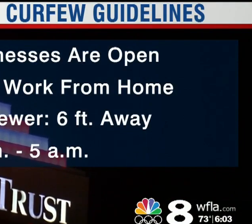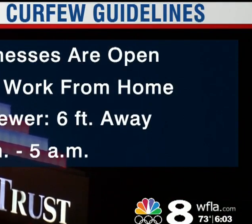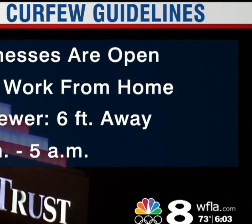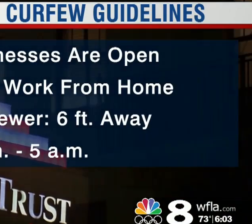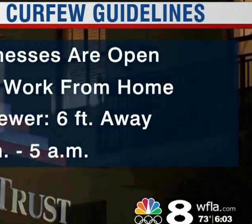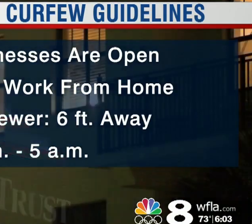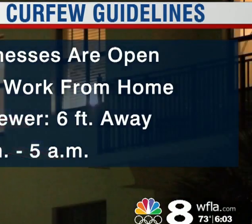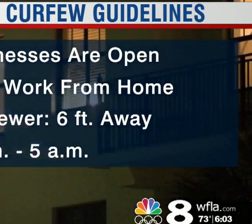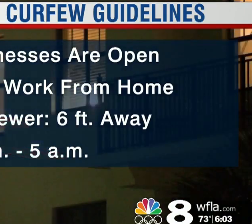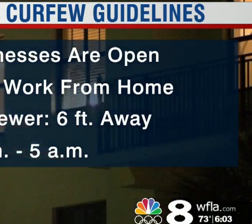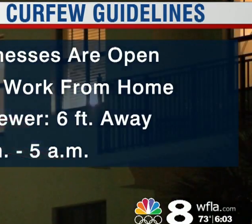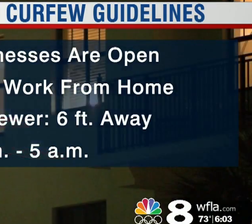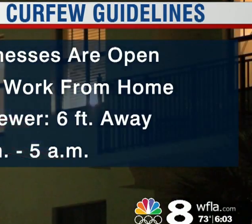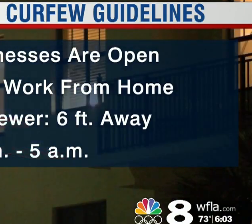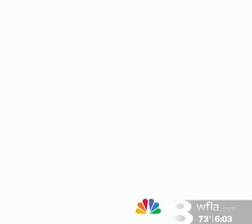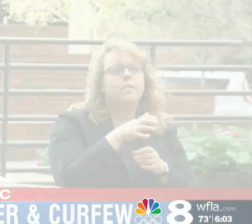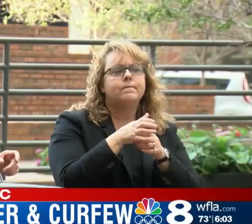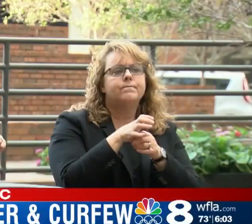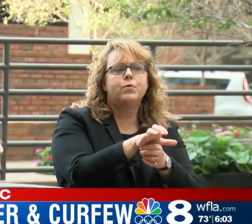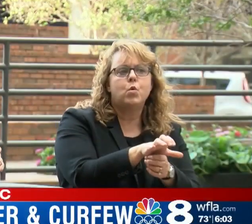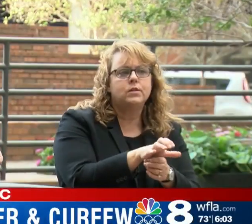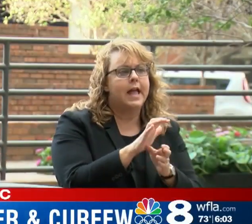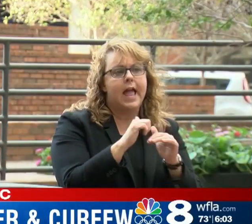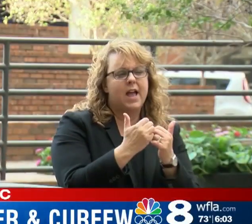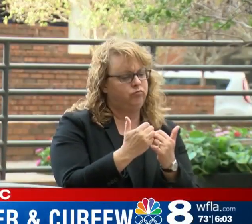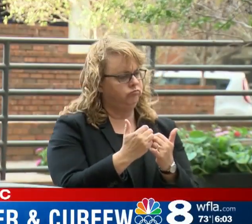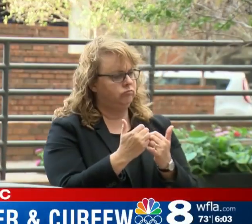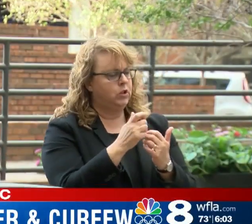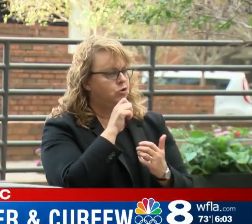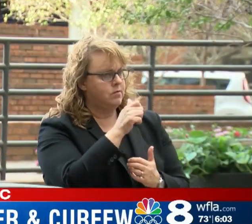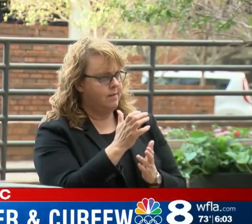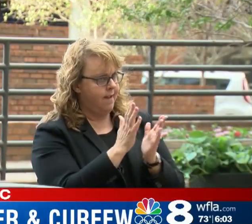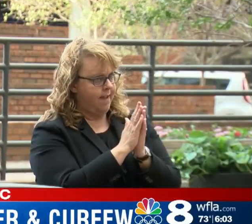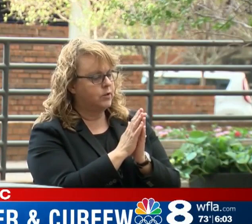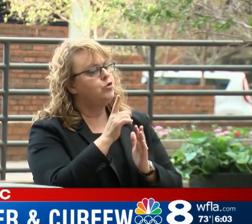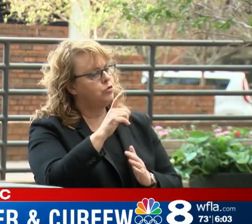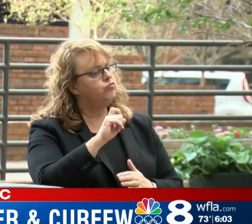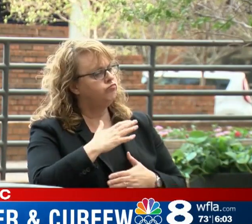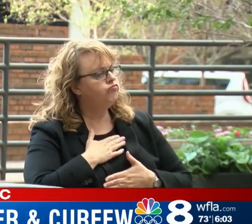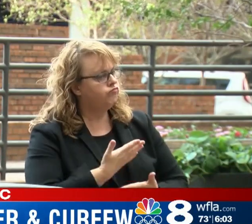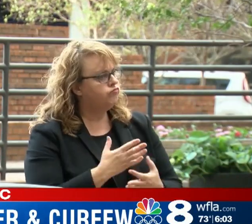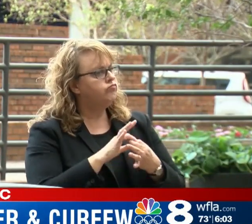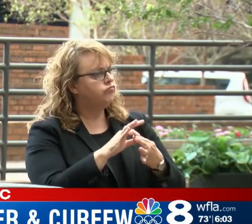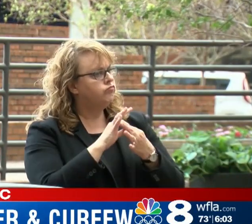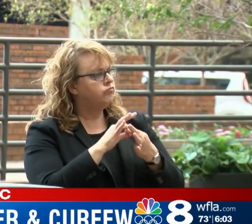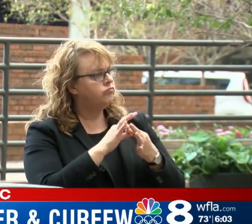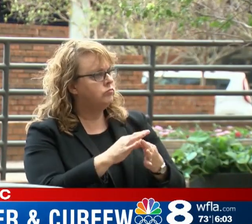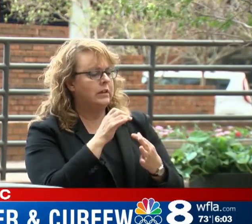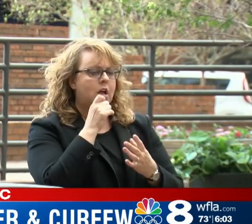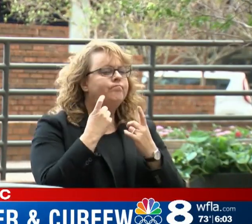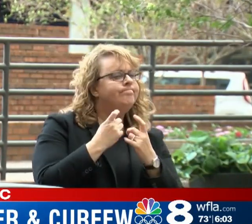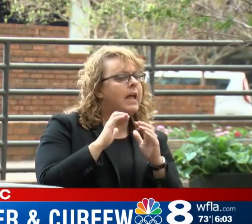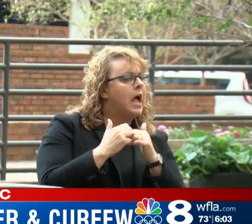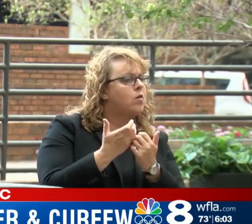FROM ONE ANOTHER. THEY'RE ALSO BE A CURFEW PUT IN PLACE THAT 00PM TO 05:00AM MONDAY THROUGH FRIDAY